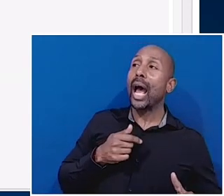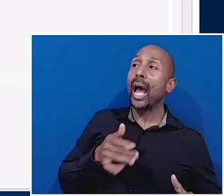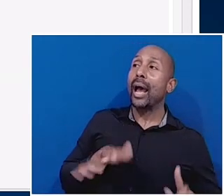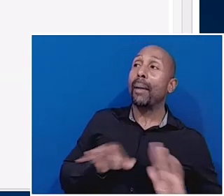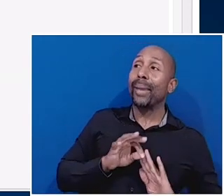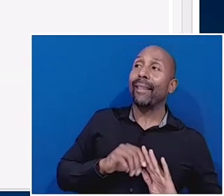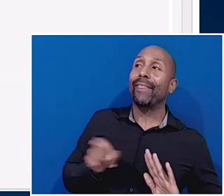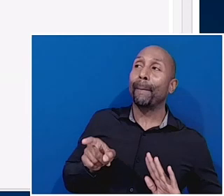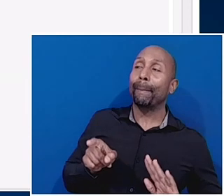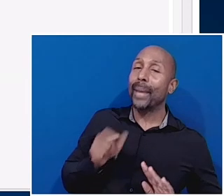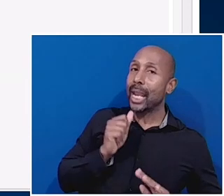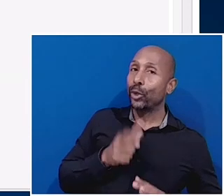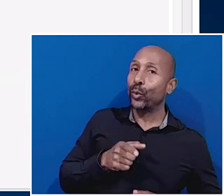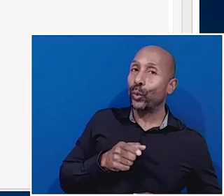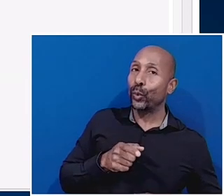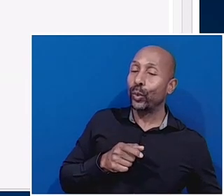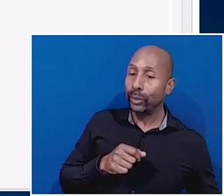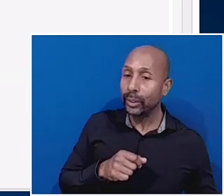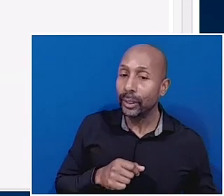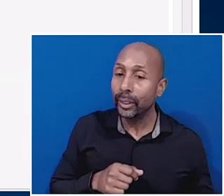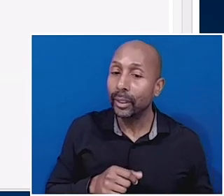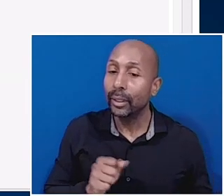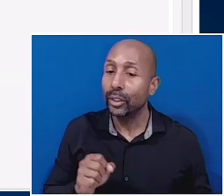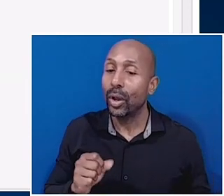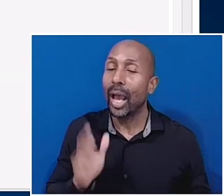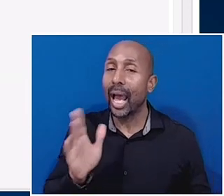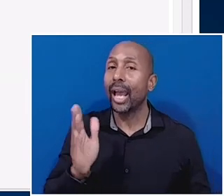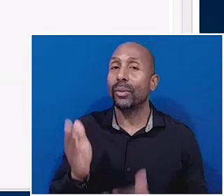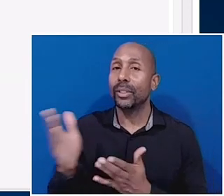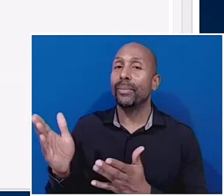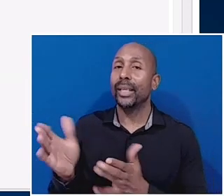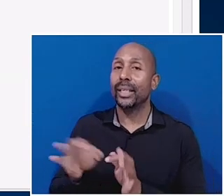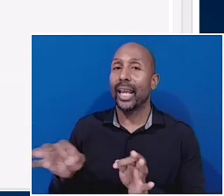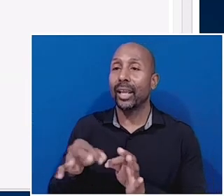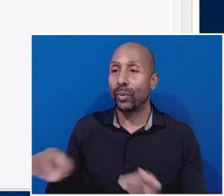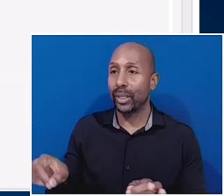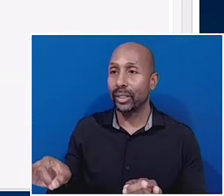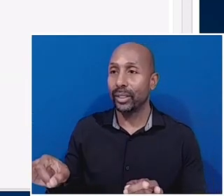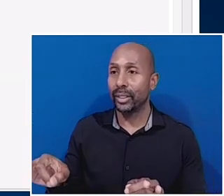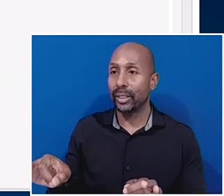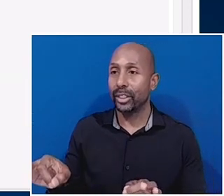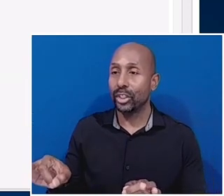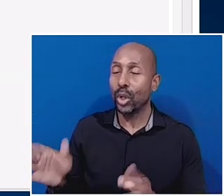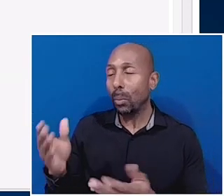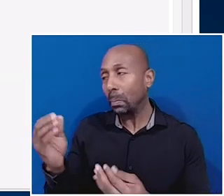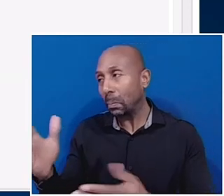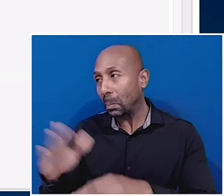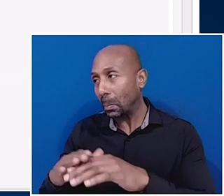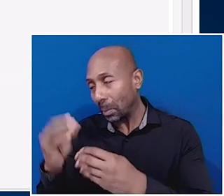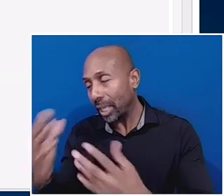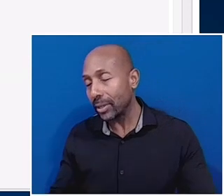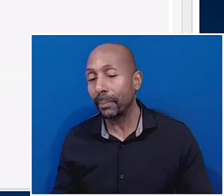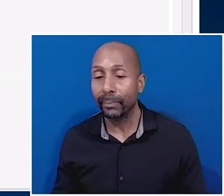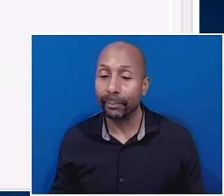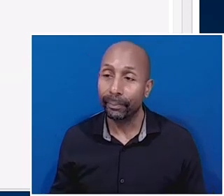So again, I'll be sharing some- submitting some language, just to keep an eye out for that and urge the Department to keep thinking about this section.